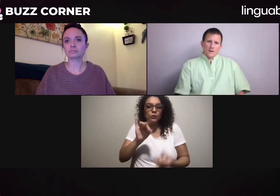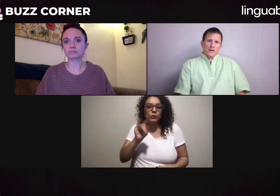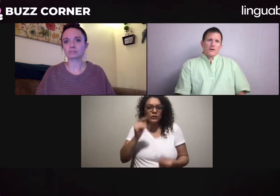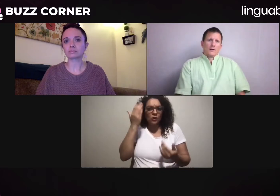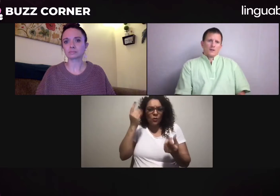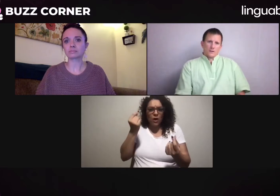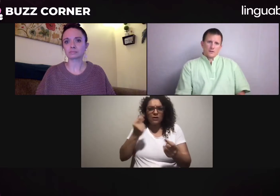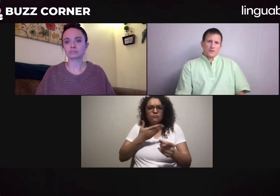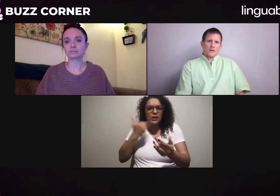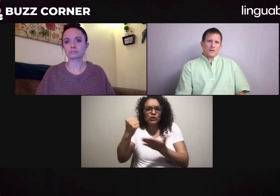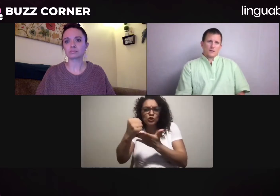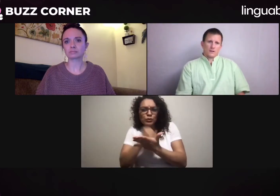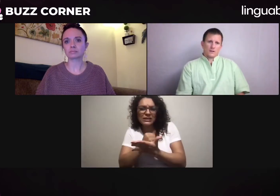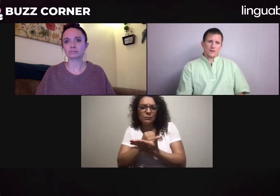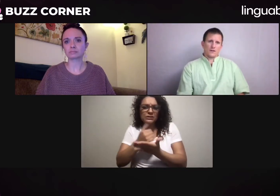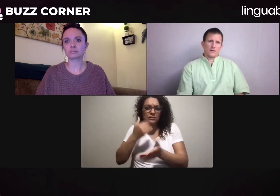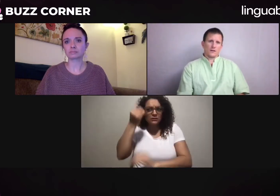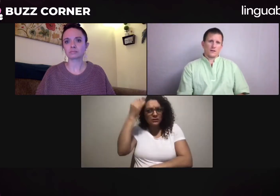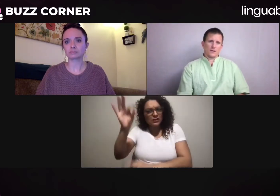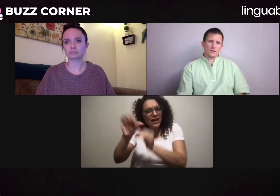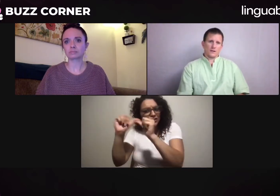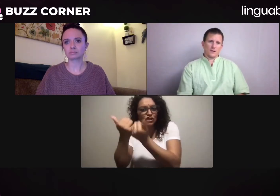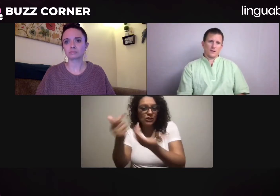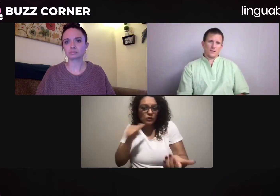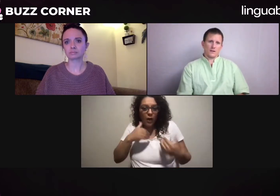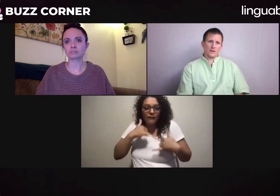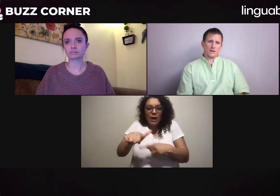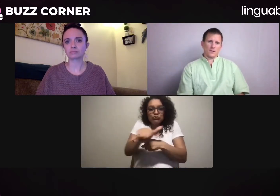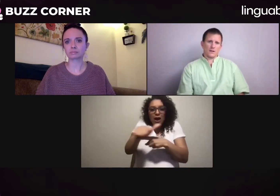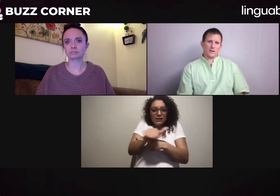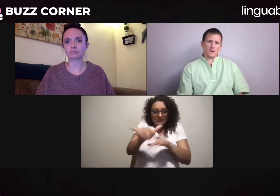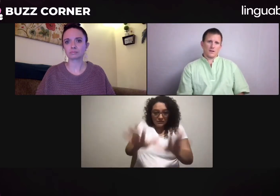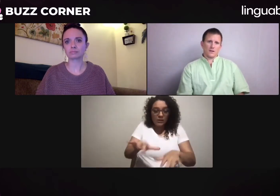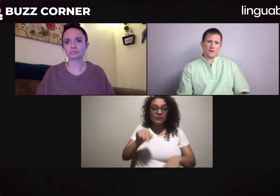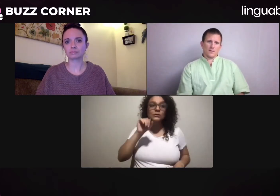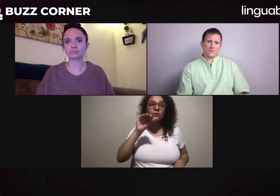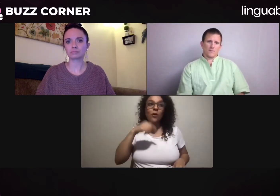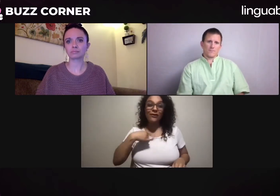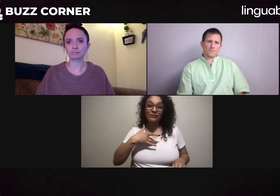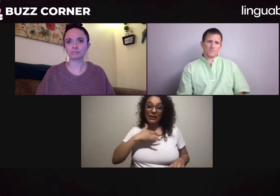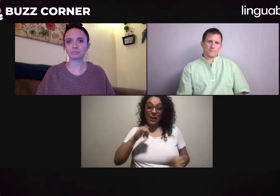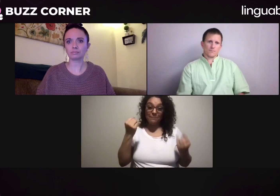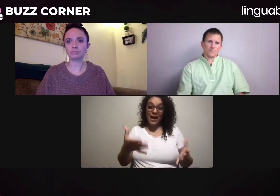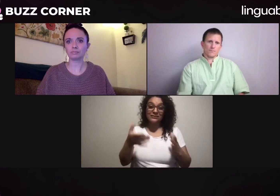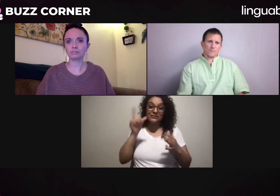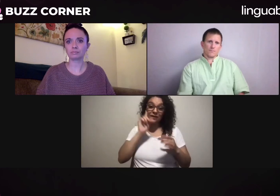We're not going to be able to advocate for ourselves. We need to think about maybe developing a script